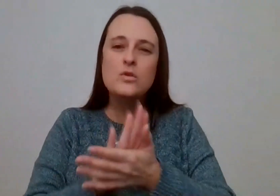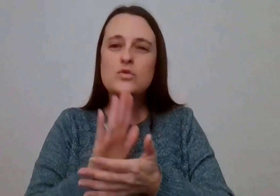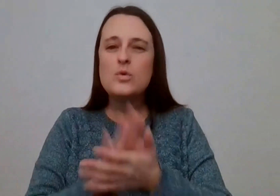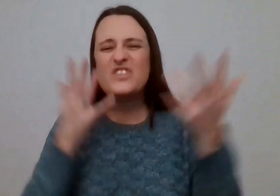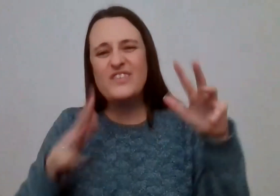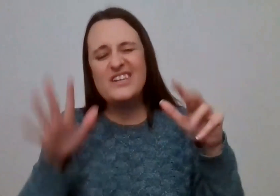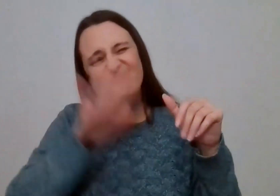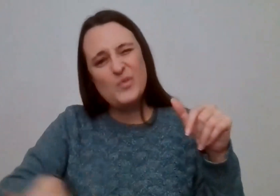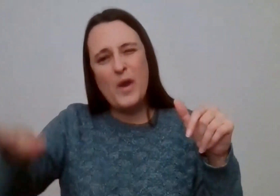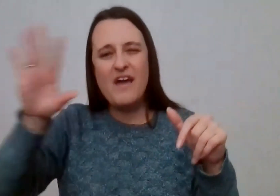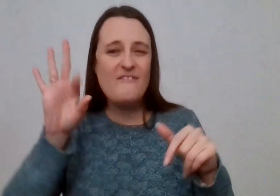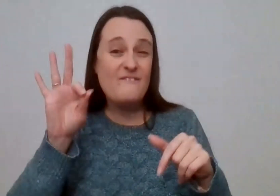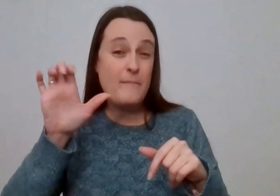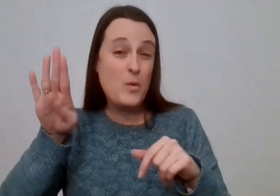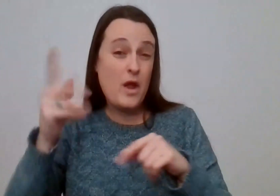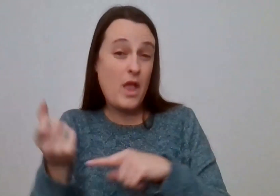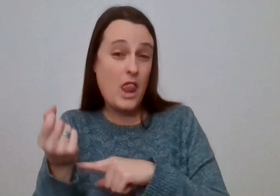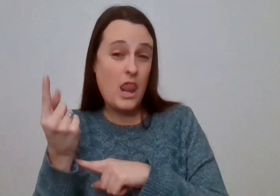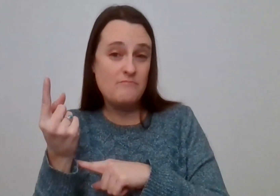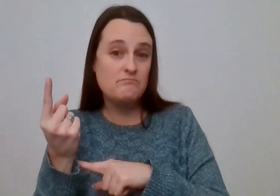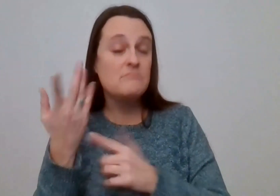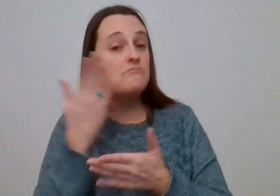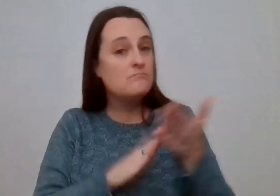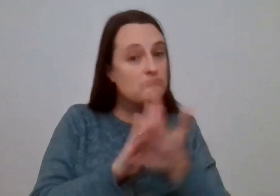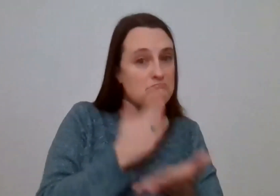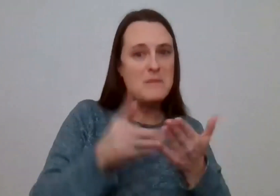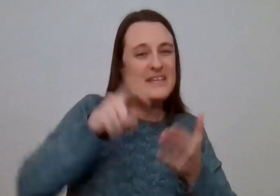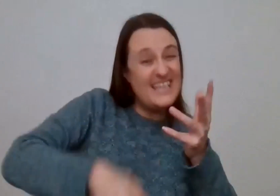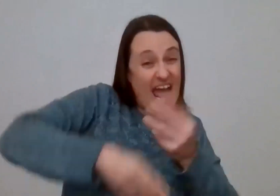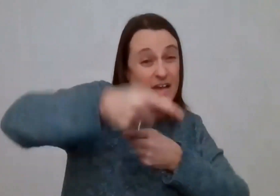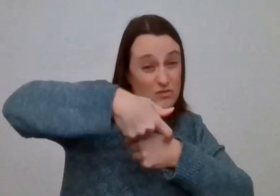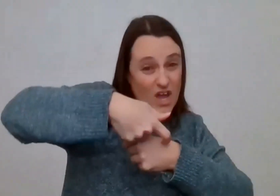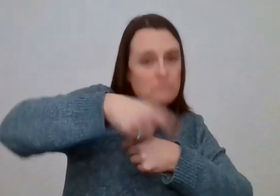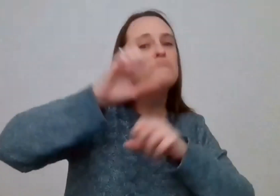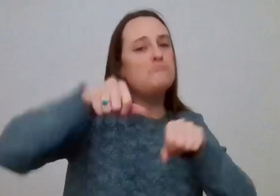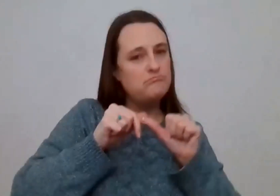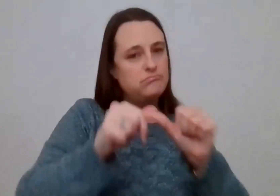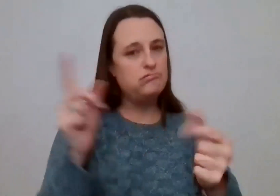11th some schools may need additional time and they have until february 18th and in doing so